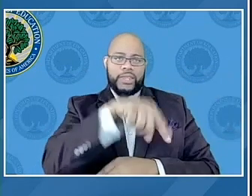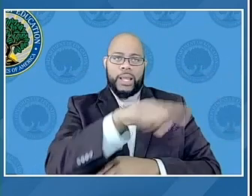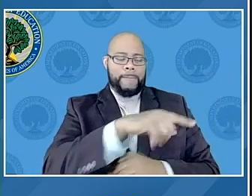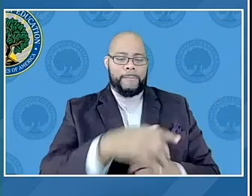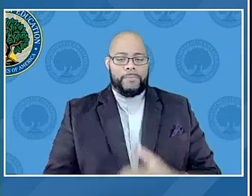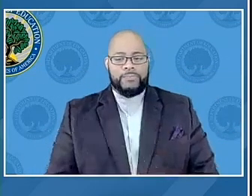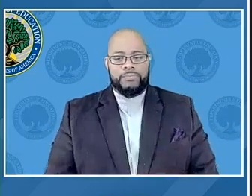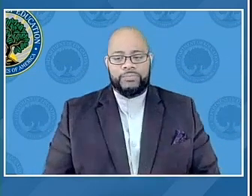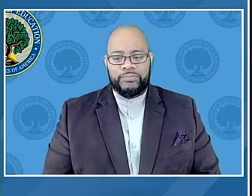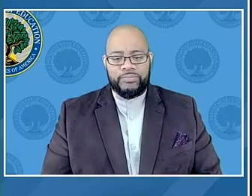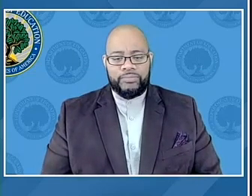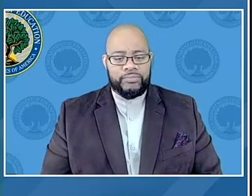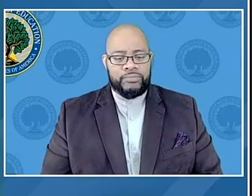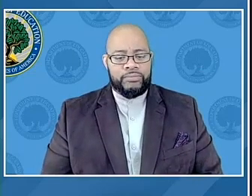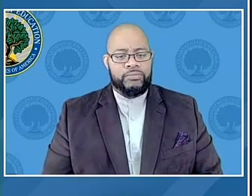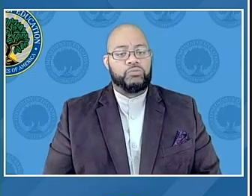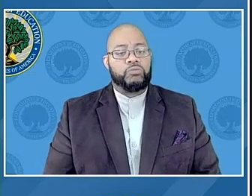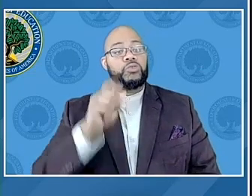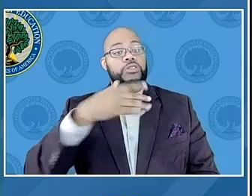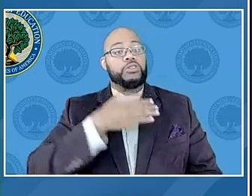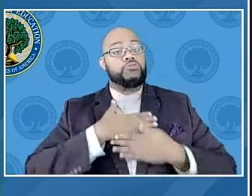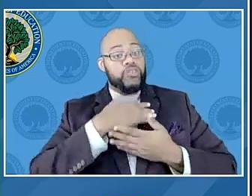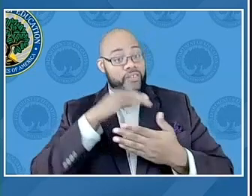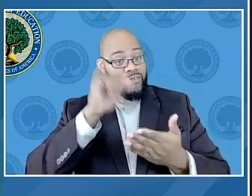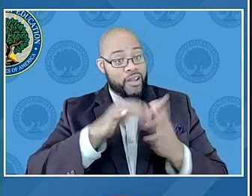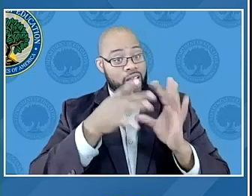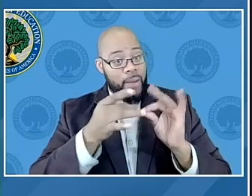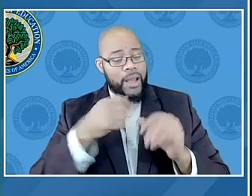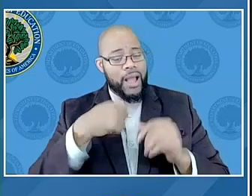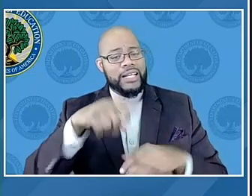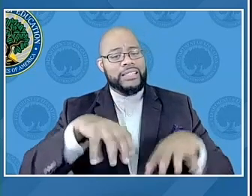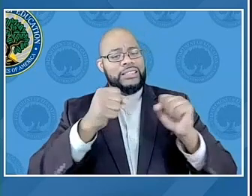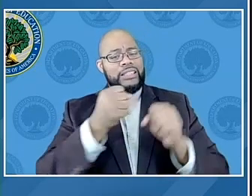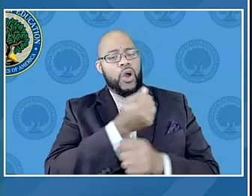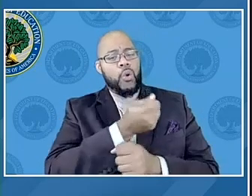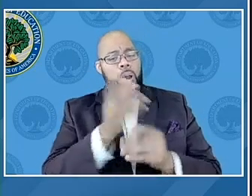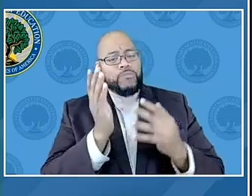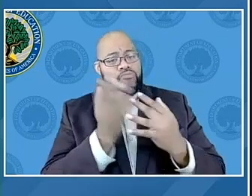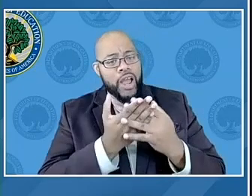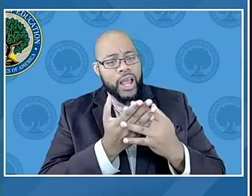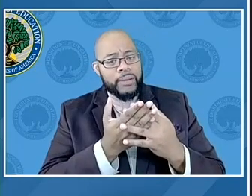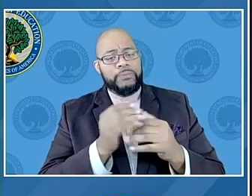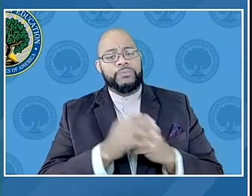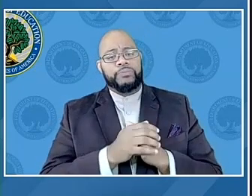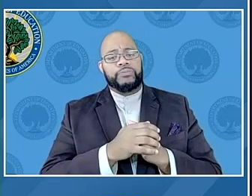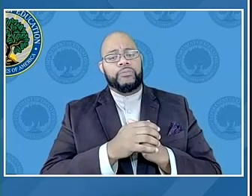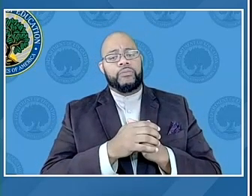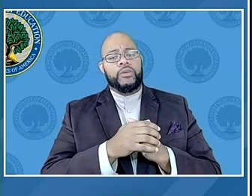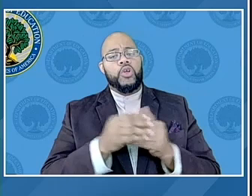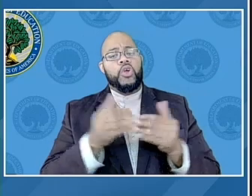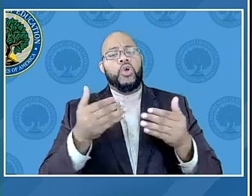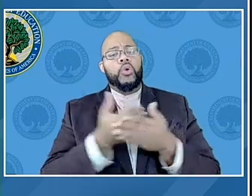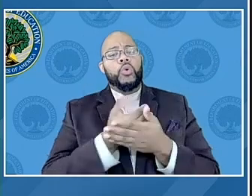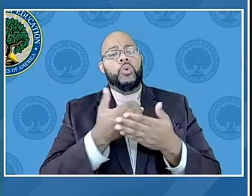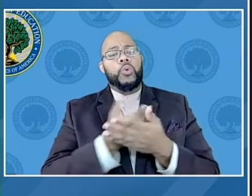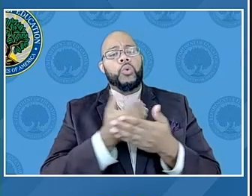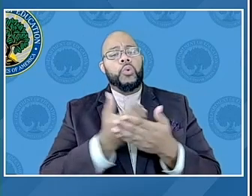Okay, I appreciate that. I need to take just a quick break here. The new committee members have joined us,